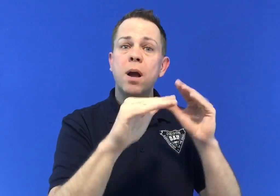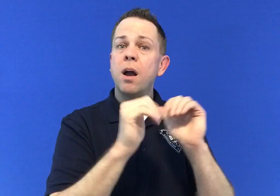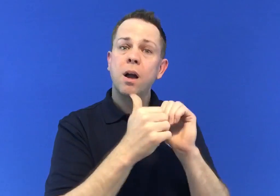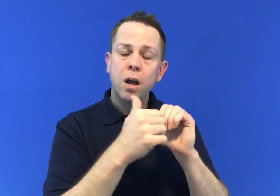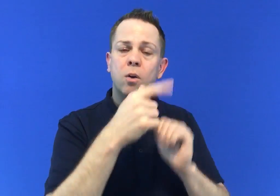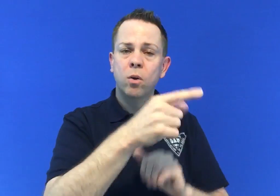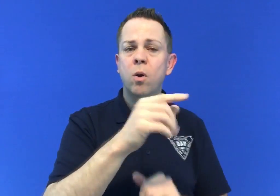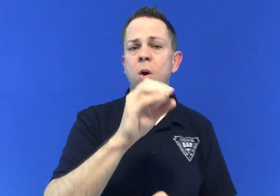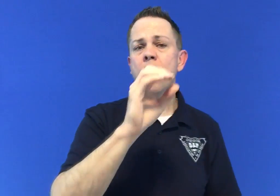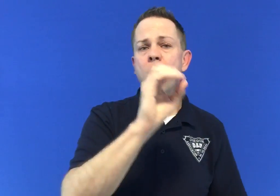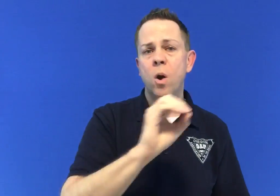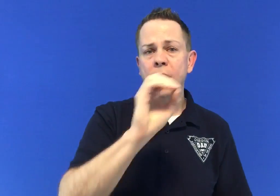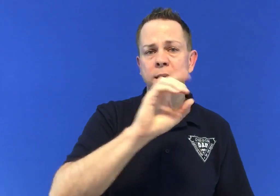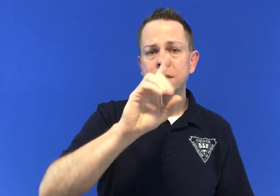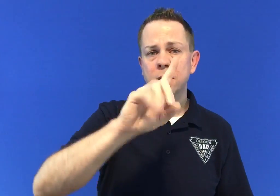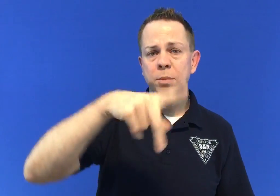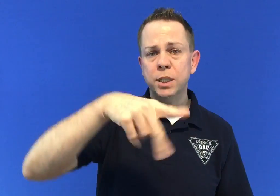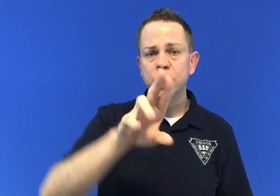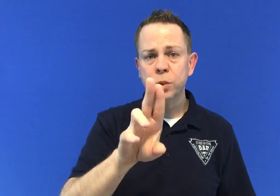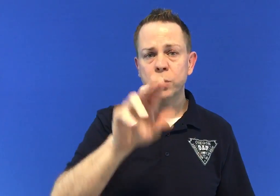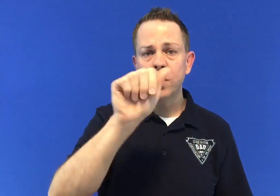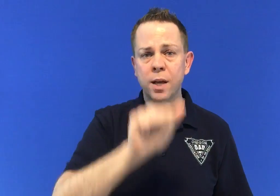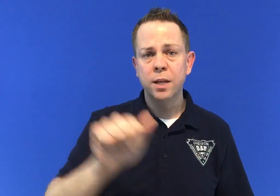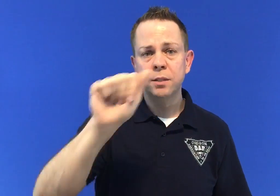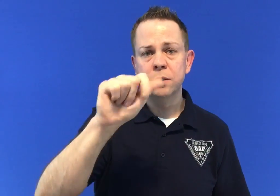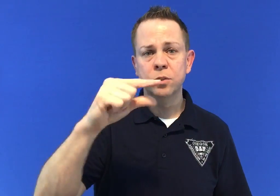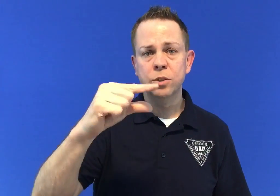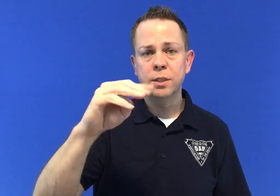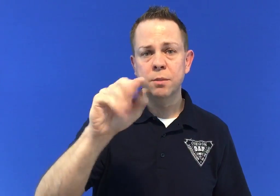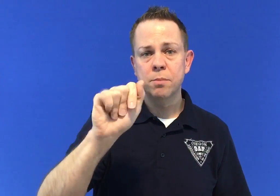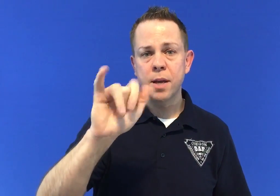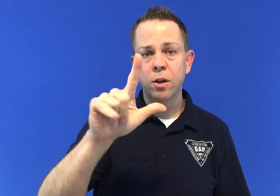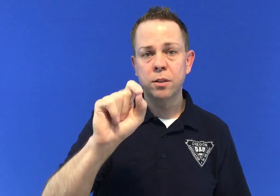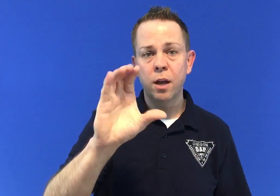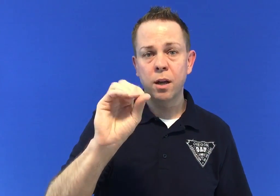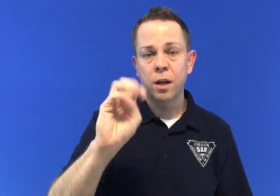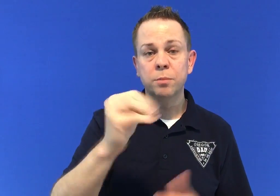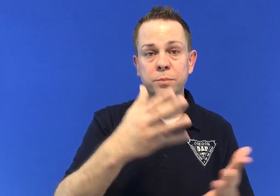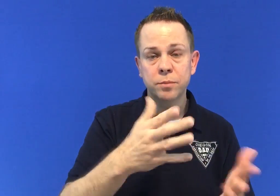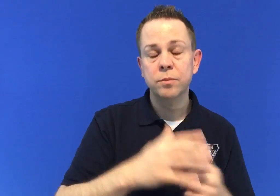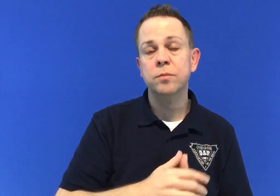Her email is Oregondpu@gmail.com.